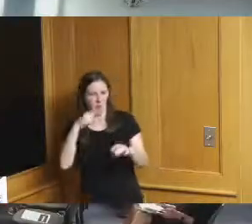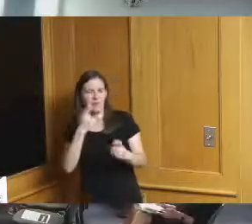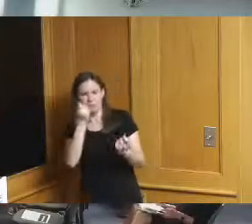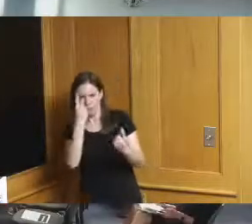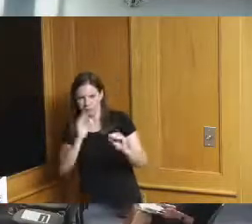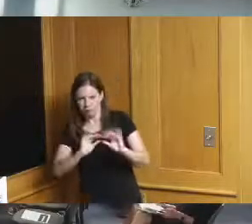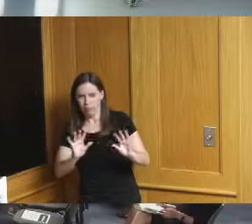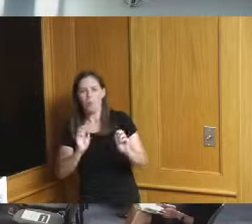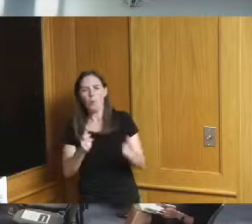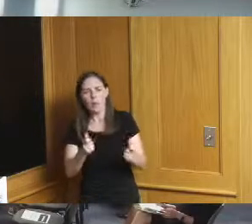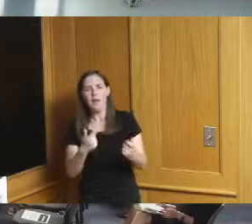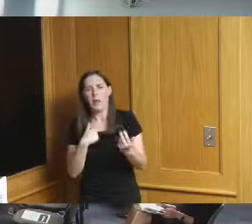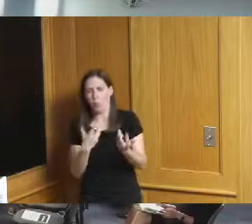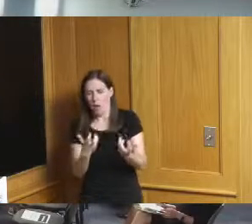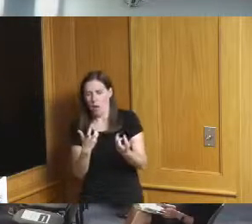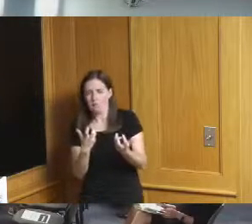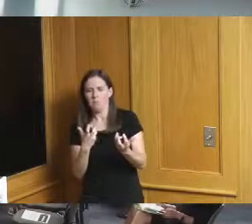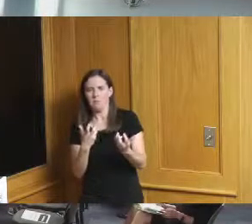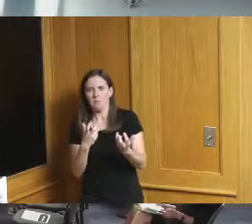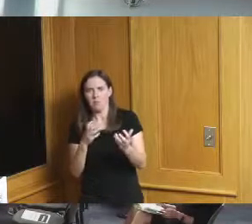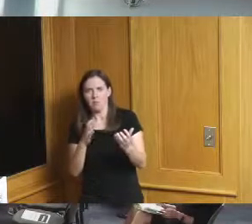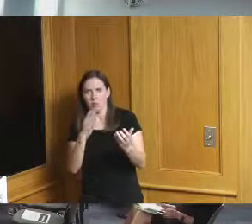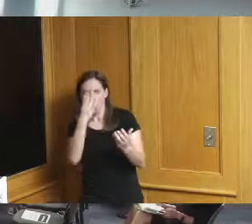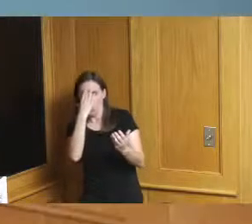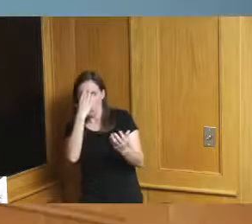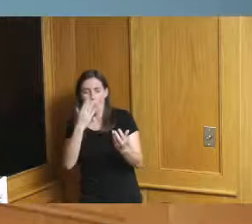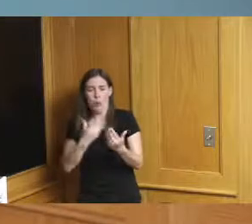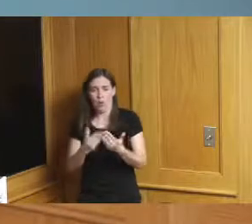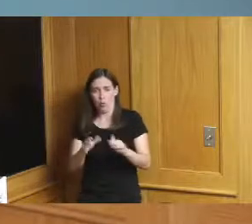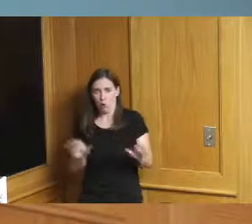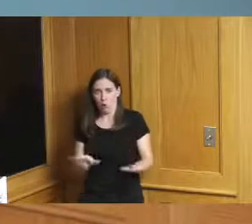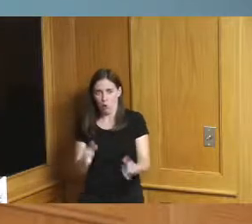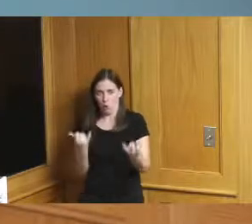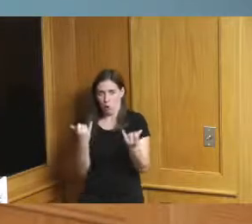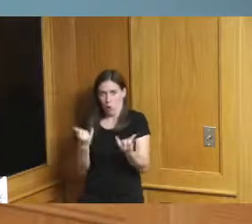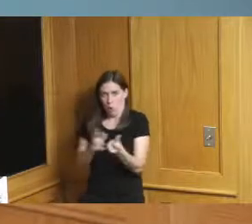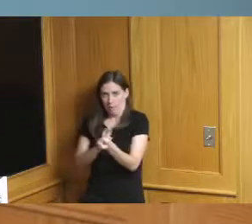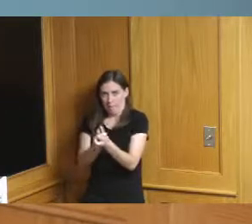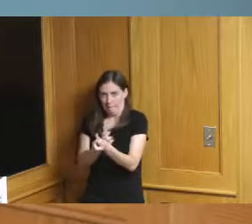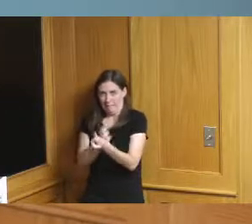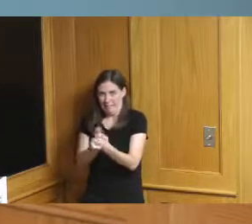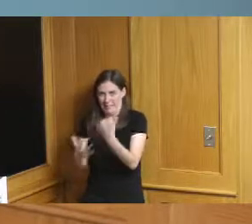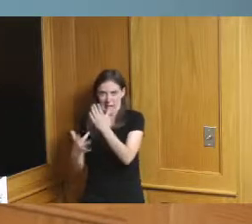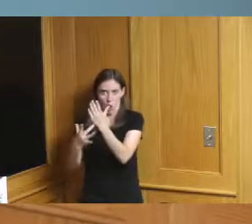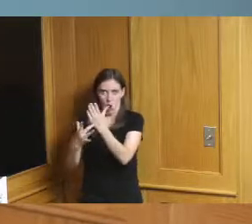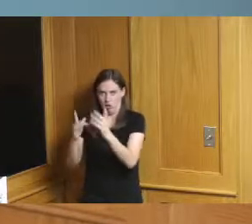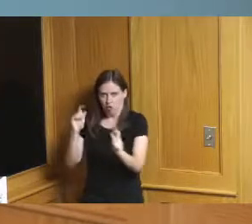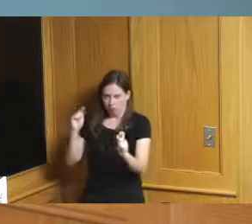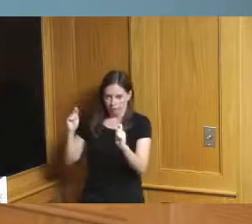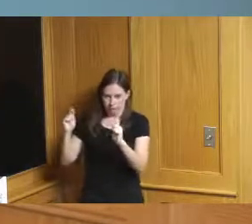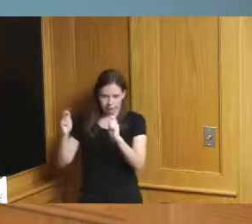that whatever we're doing it's current you know technology has evolved i don't know cages was like